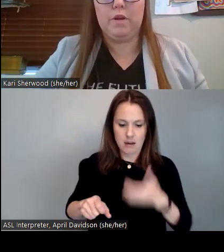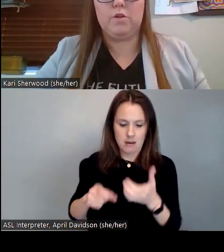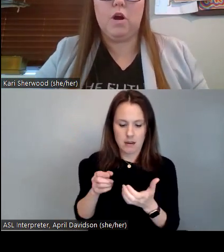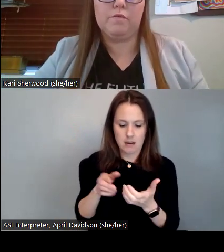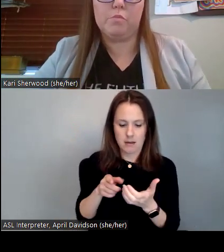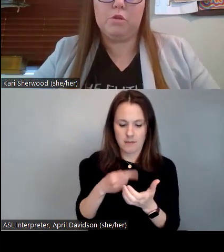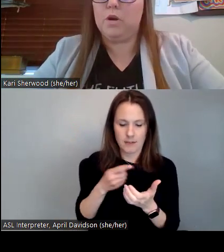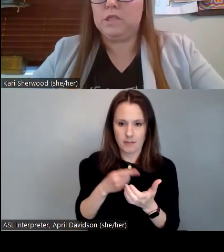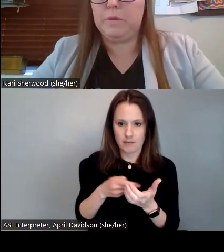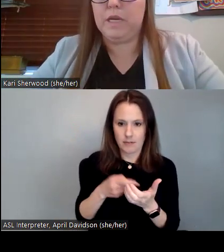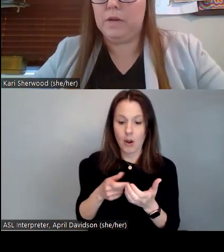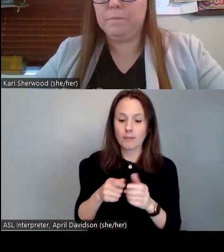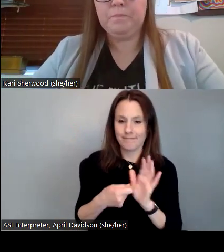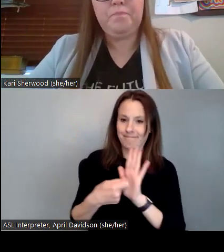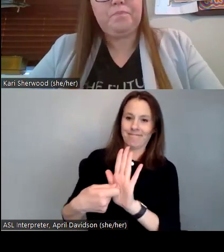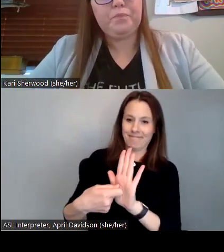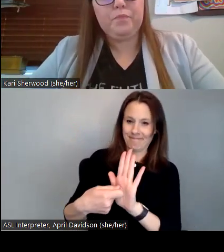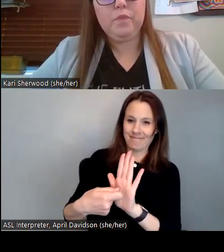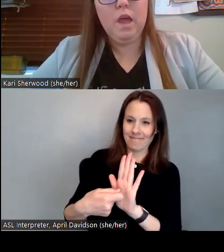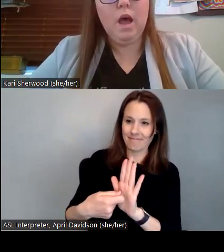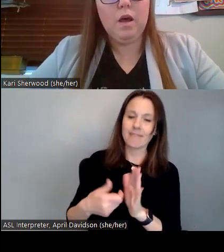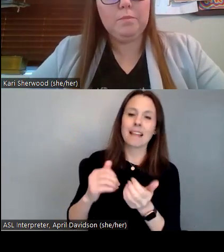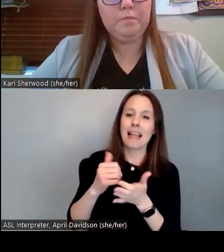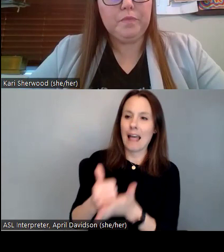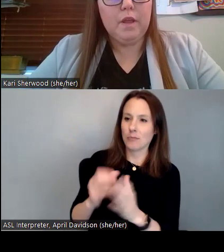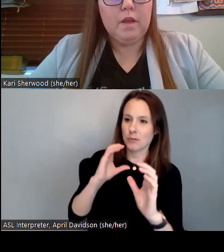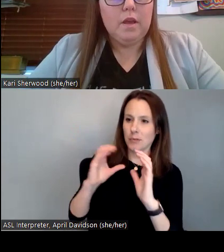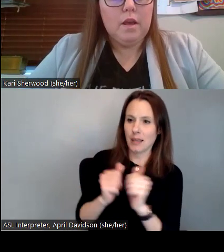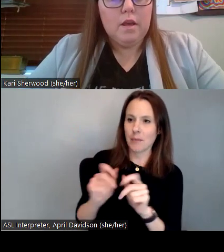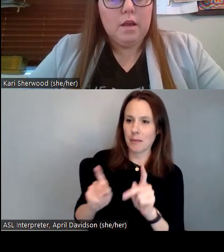that are nonverbal or nonspeaking.